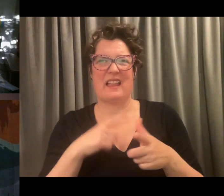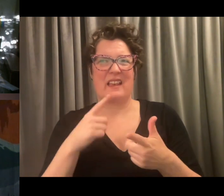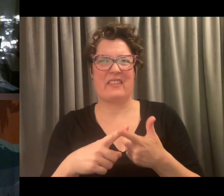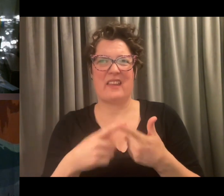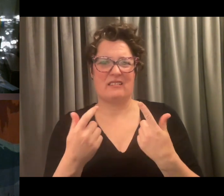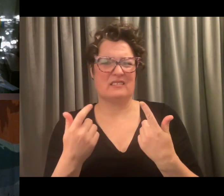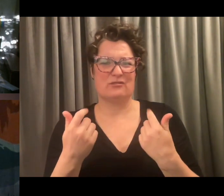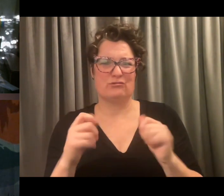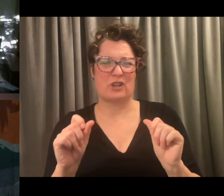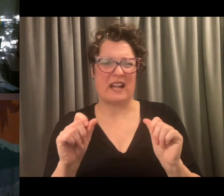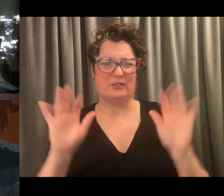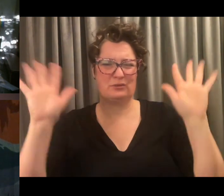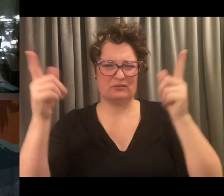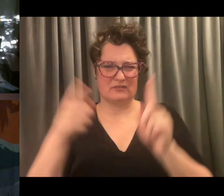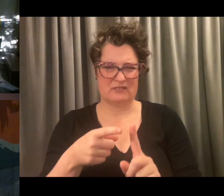Nomy: Yes. Exactly.